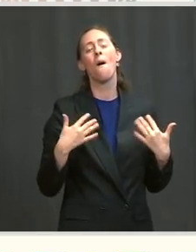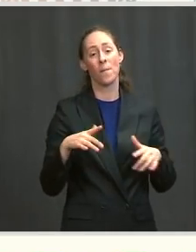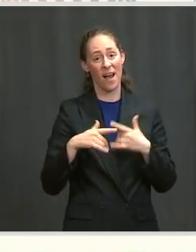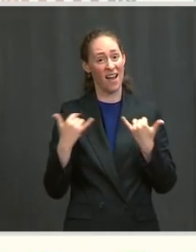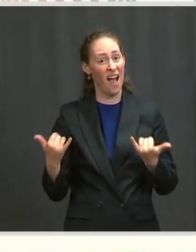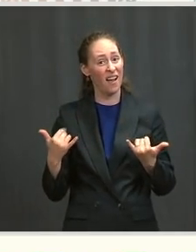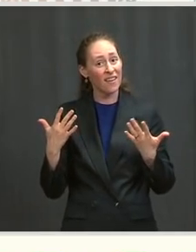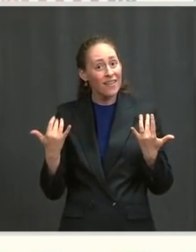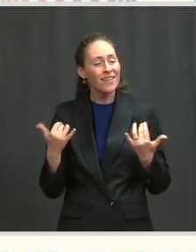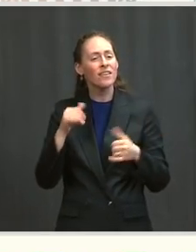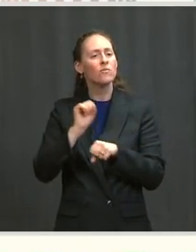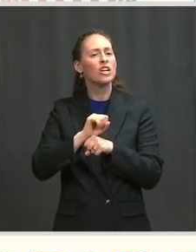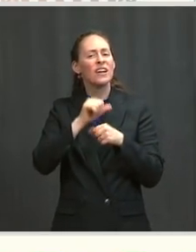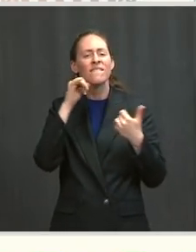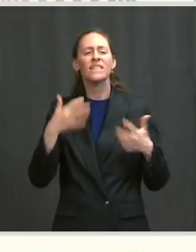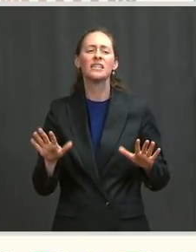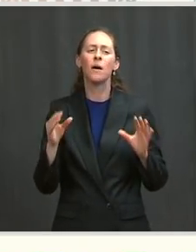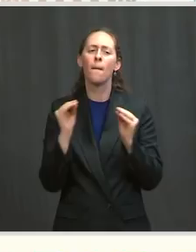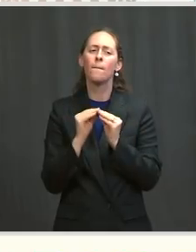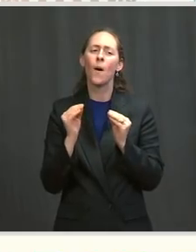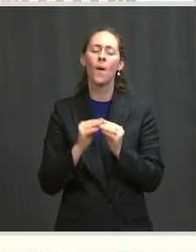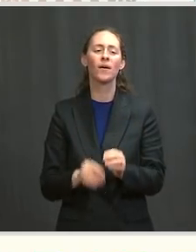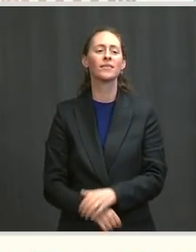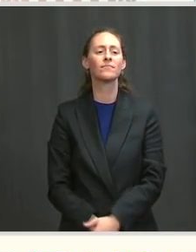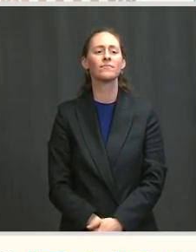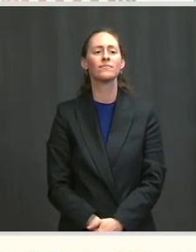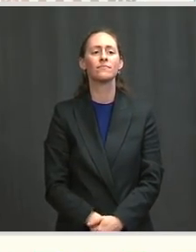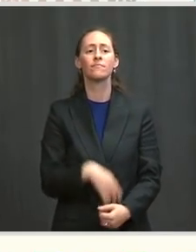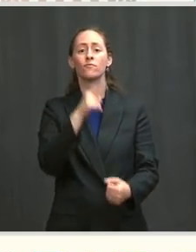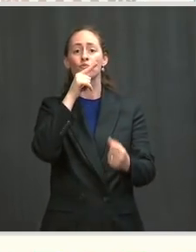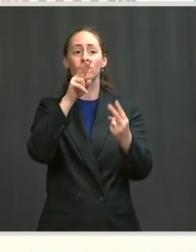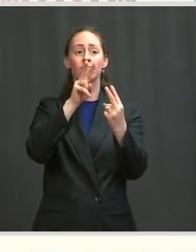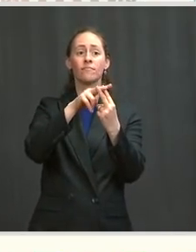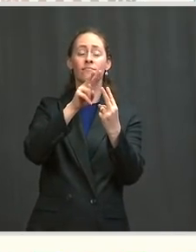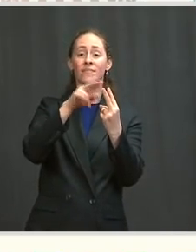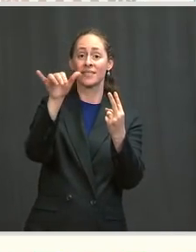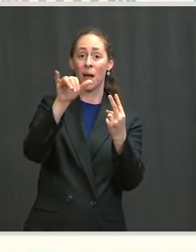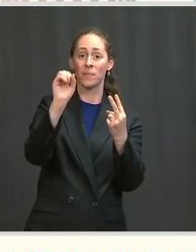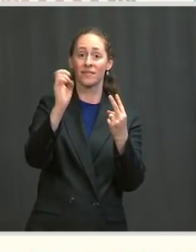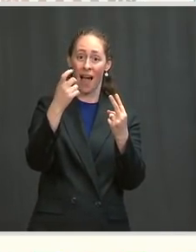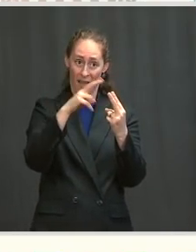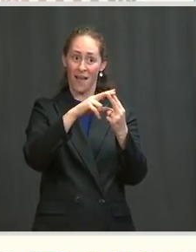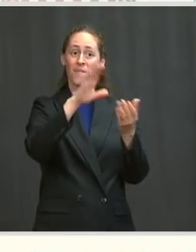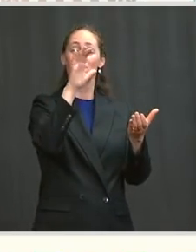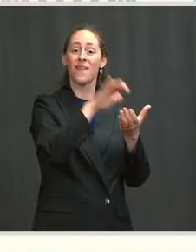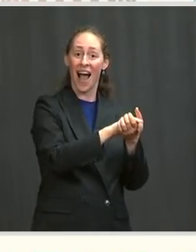but denied a lease in the afternoon for being gay, something is still wrong.